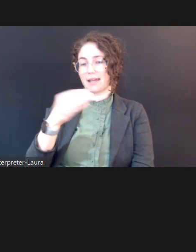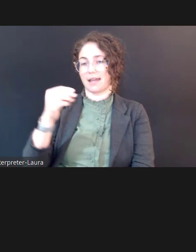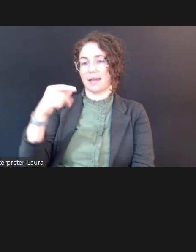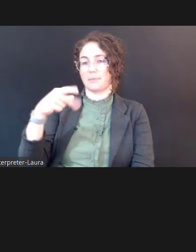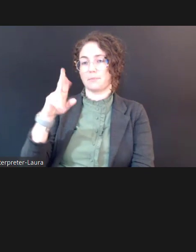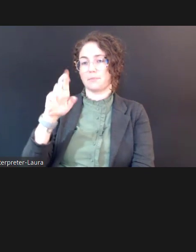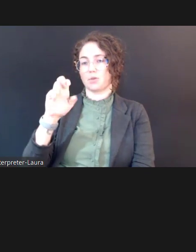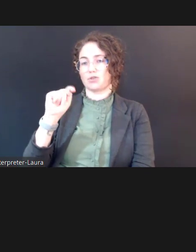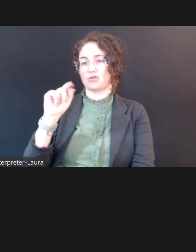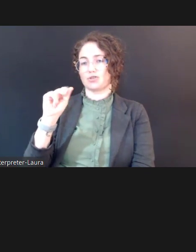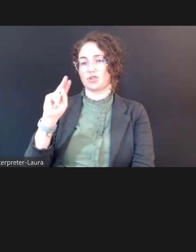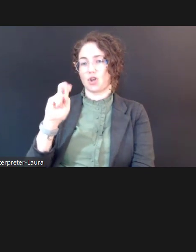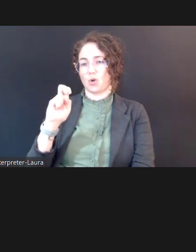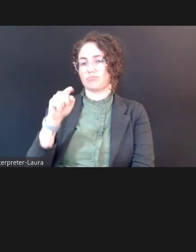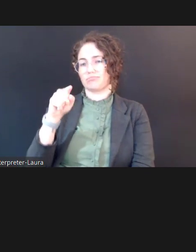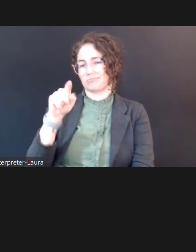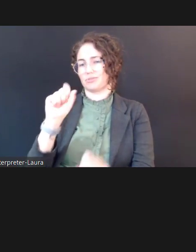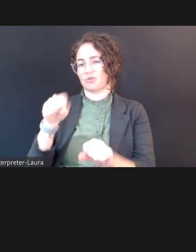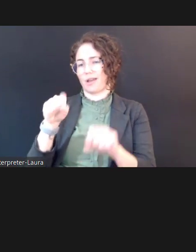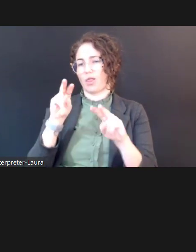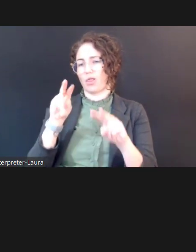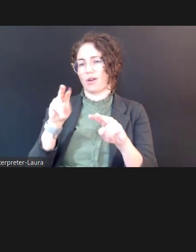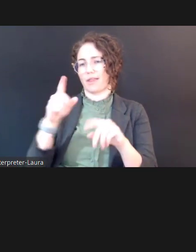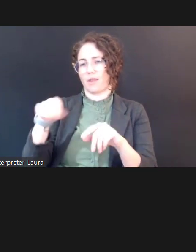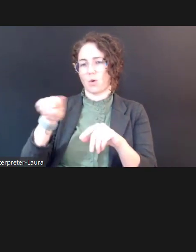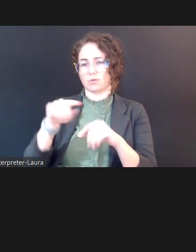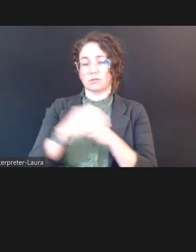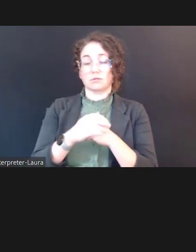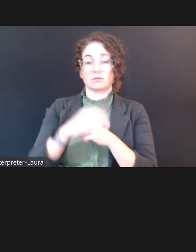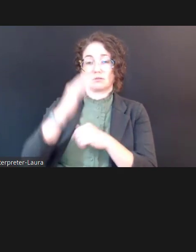In the next set, this is once you're underway with screening,